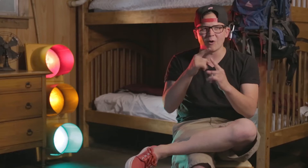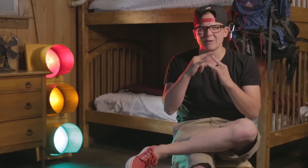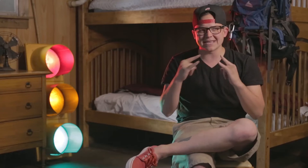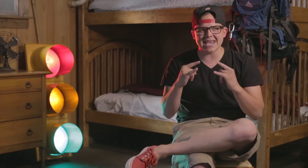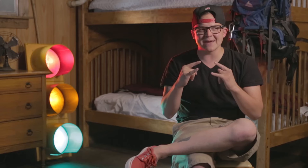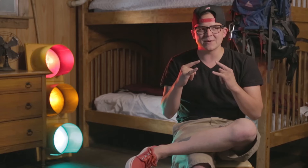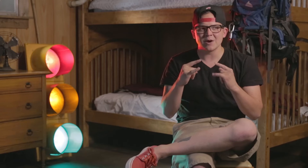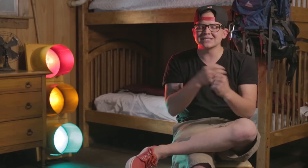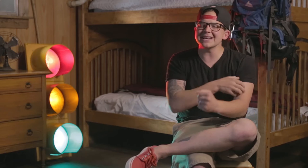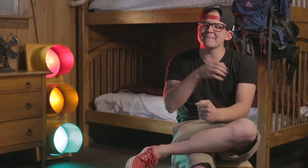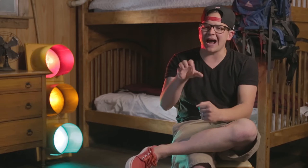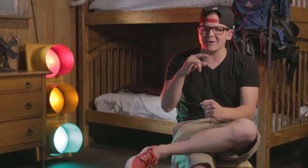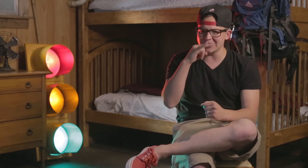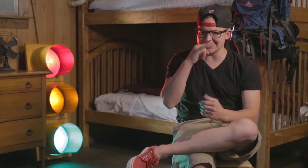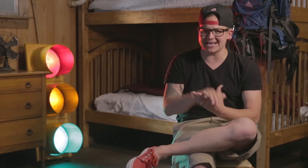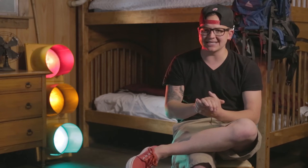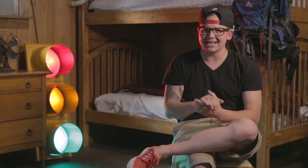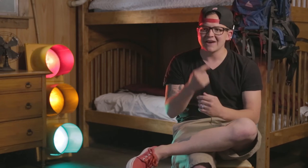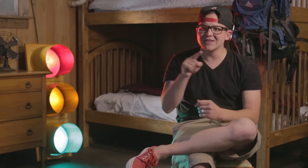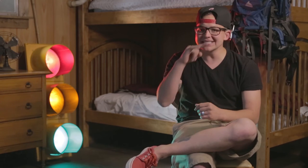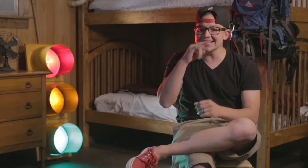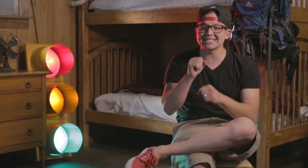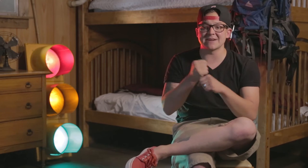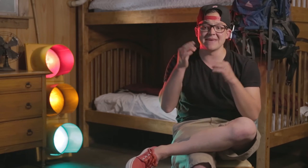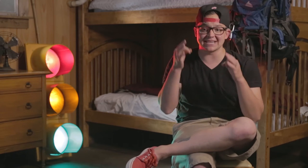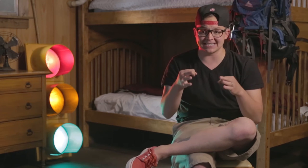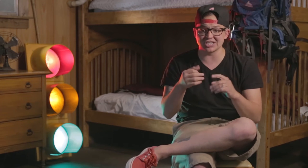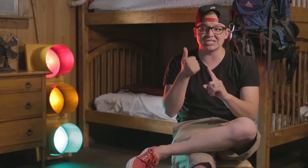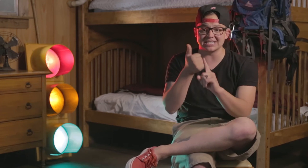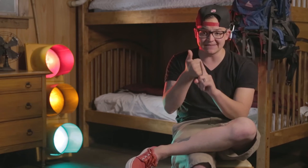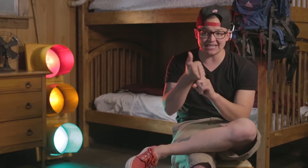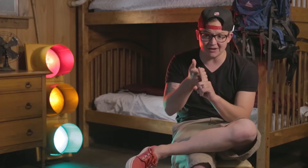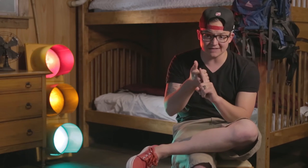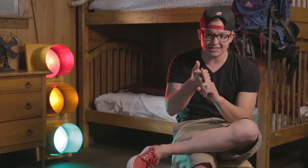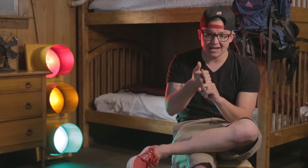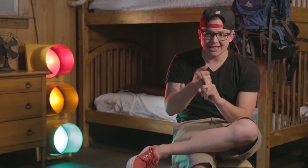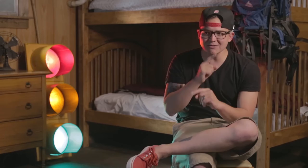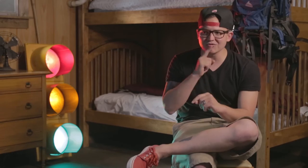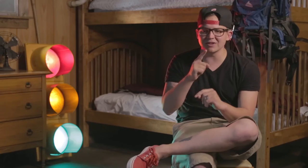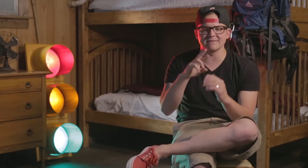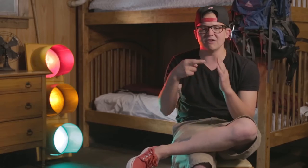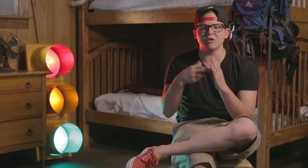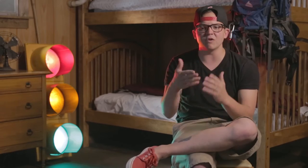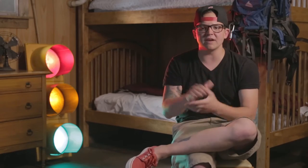The goal of the camp was to empower these kids for these kids to make the decisions themselves. That was really my role there.